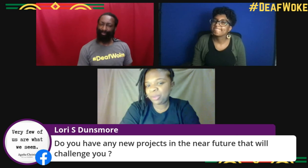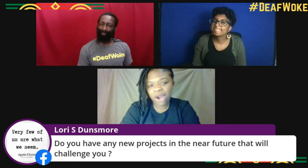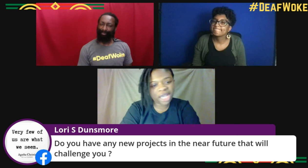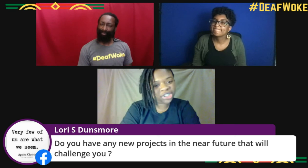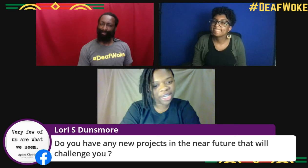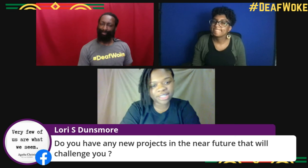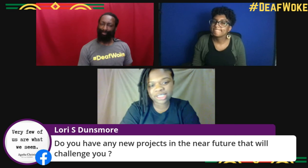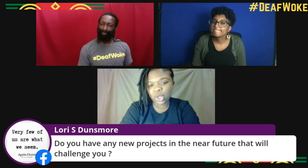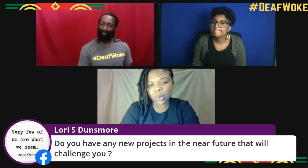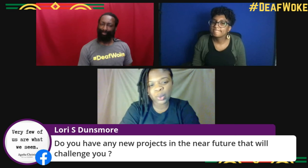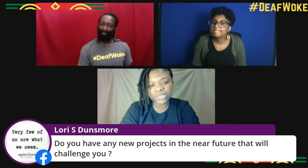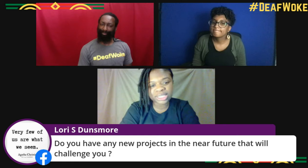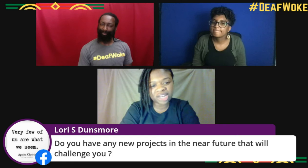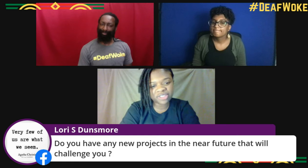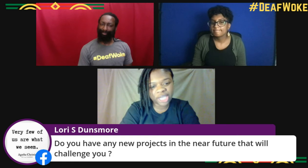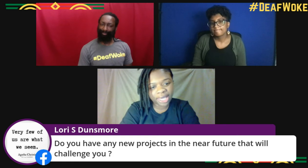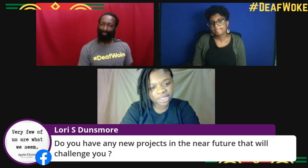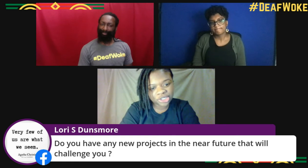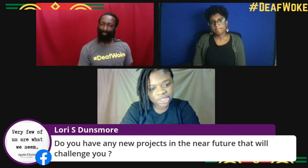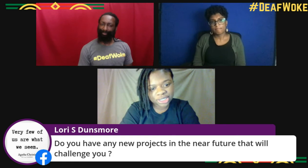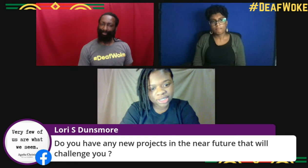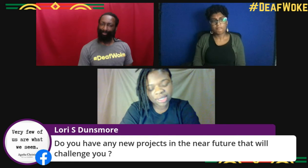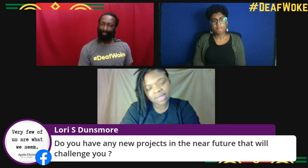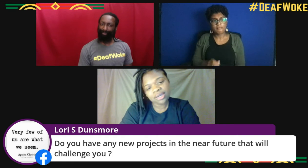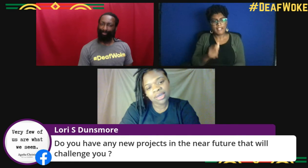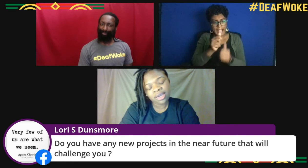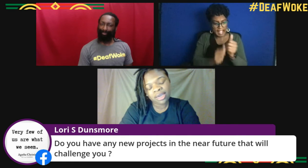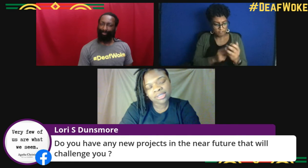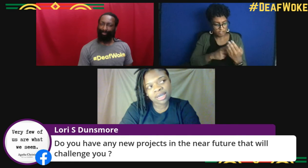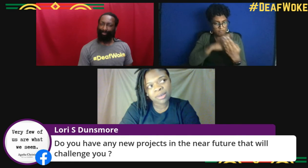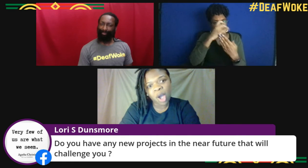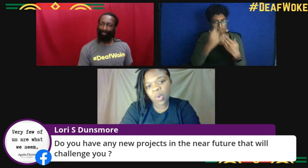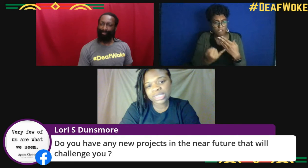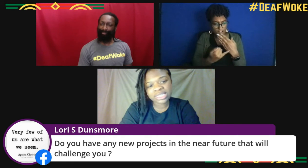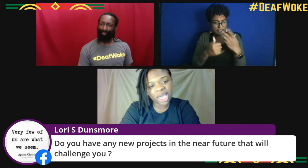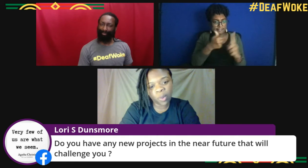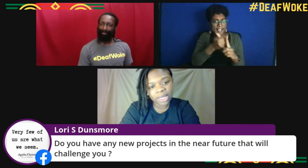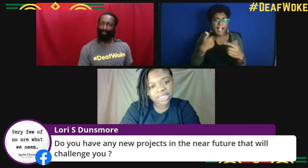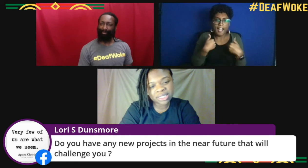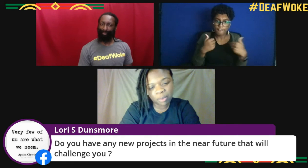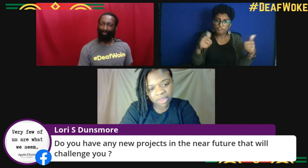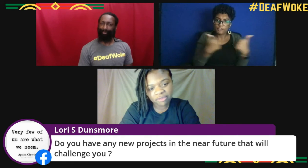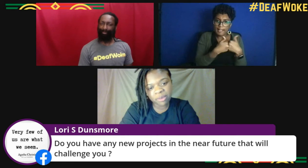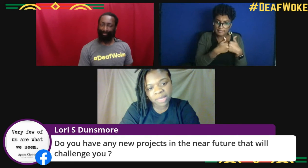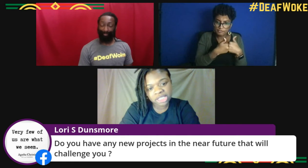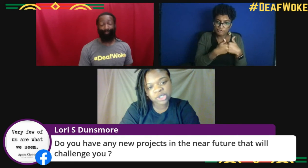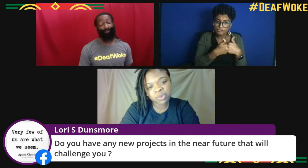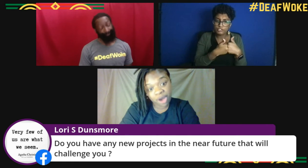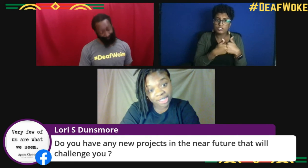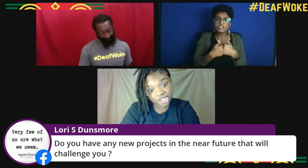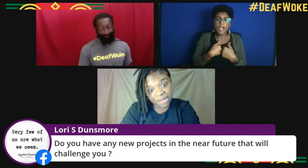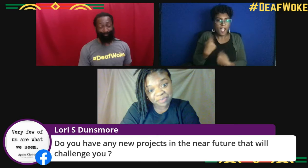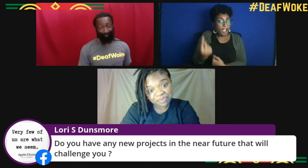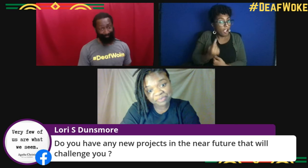Every project has its own set of challenges and I always take away something from each project.